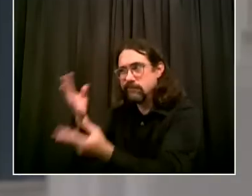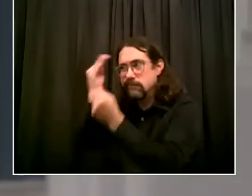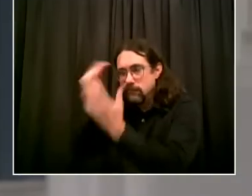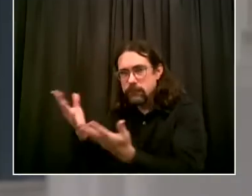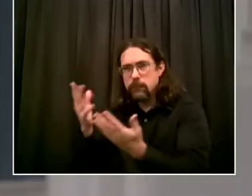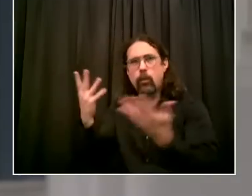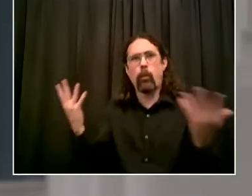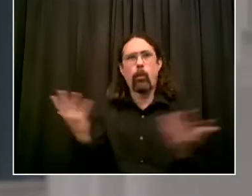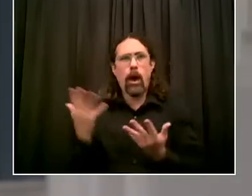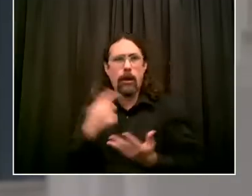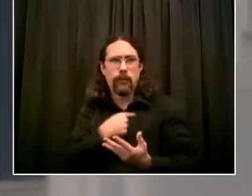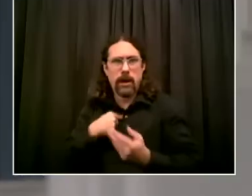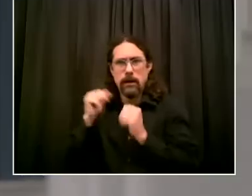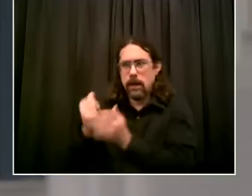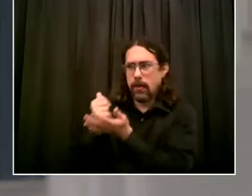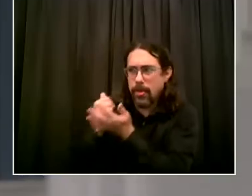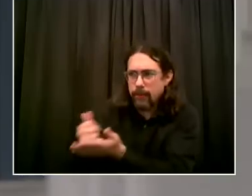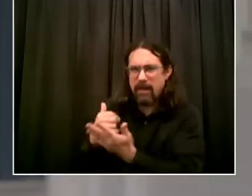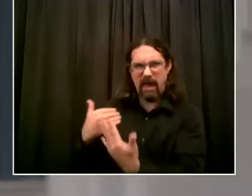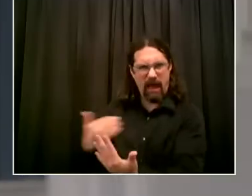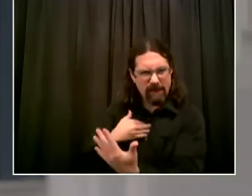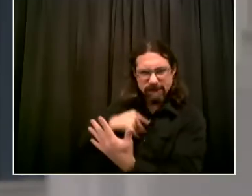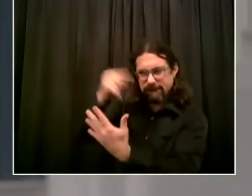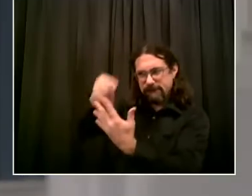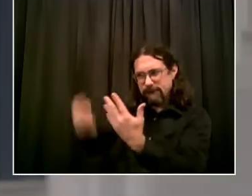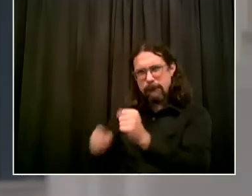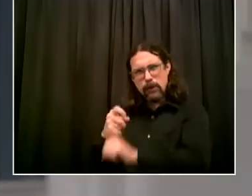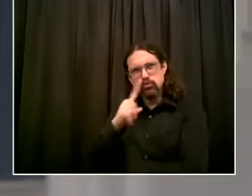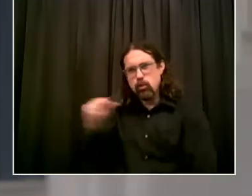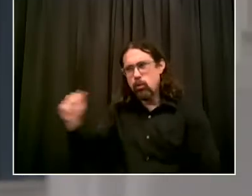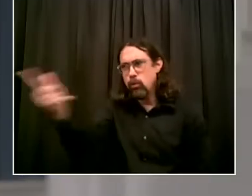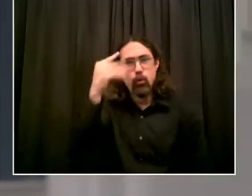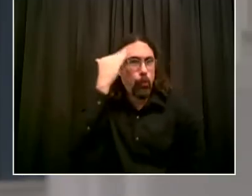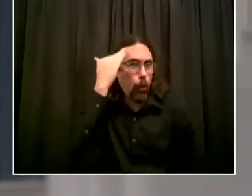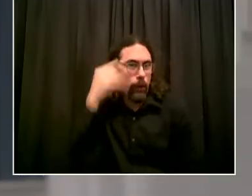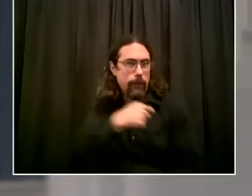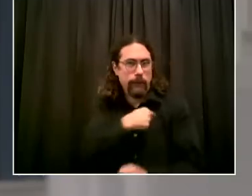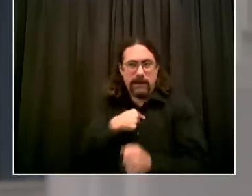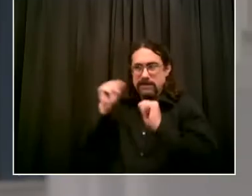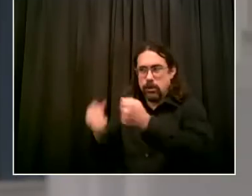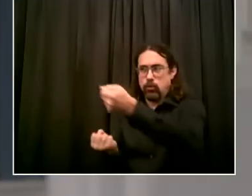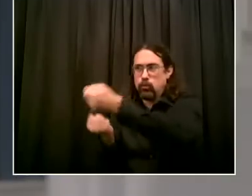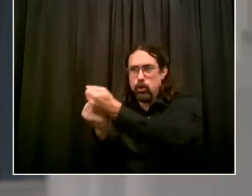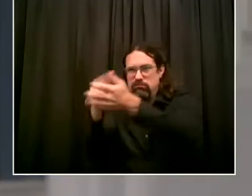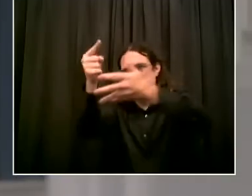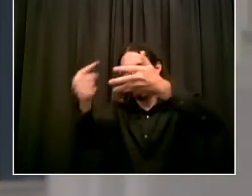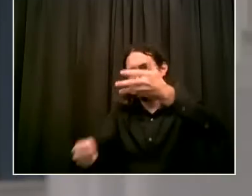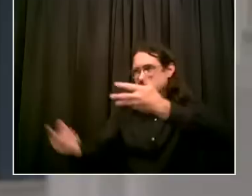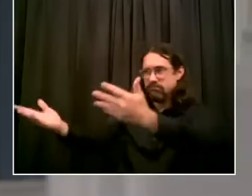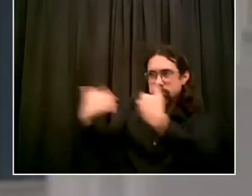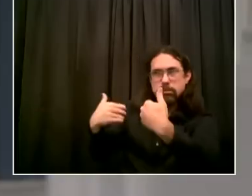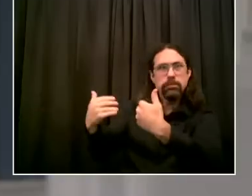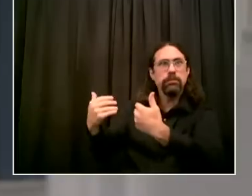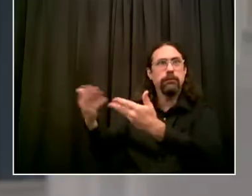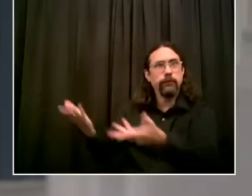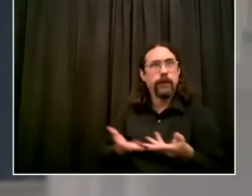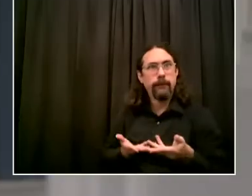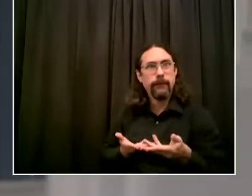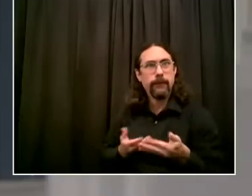IS ALIGNED WITTH OUR HEALTH EXPERTS. WE WORK WITH THE DEPARTMENT OF